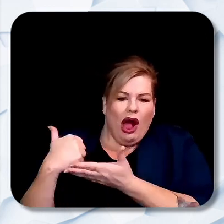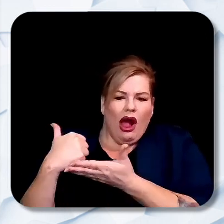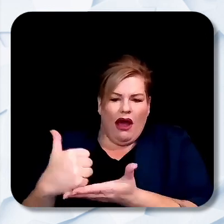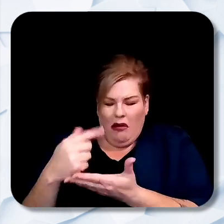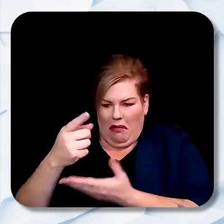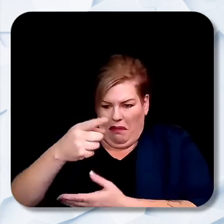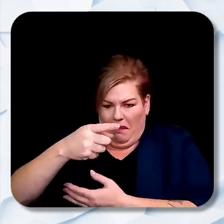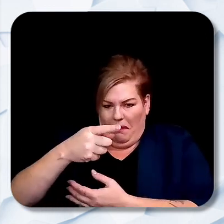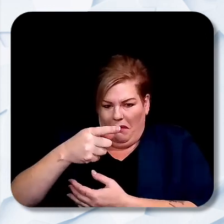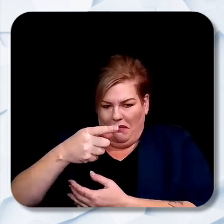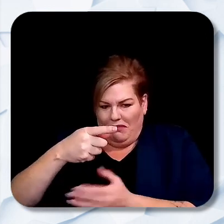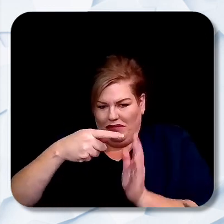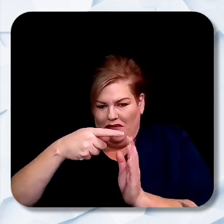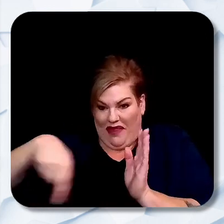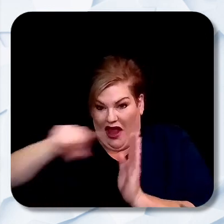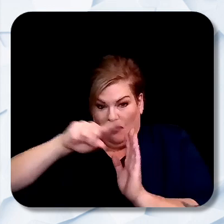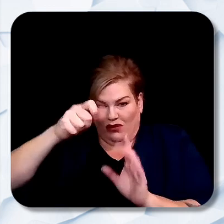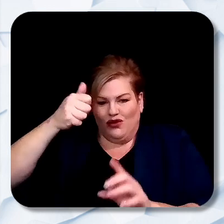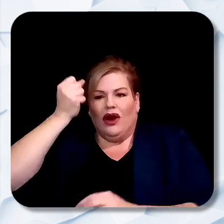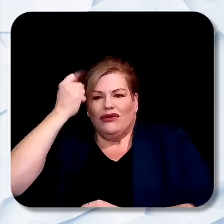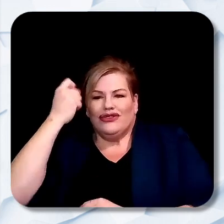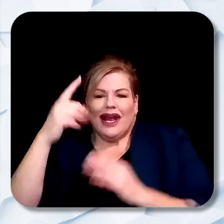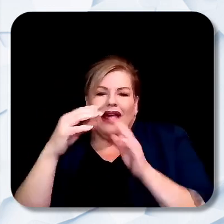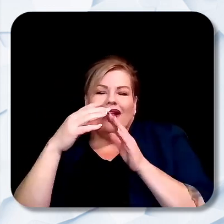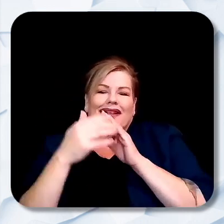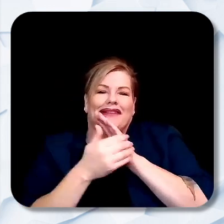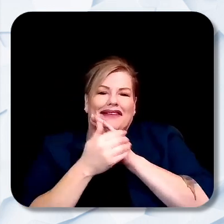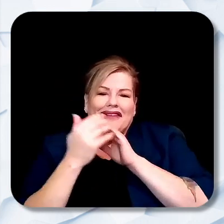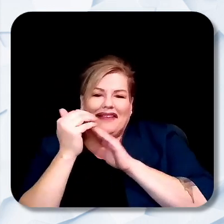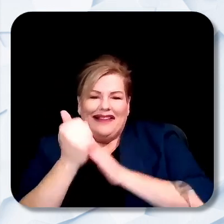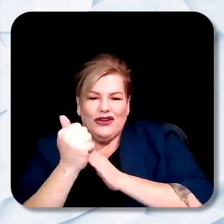with support and leadership opportunities that are going to advance their wellbeing as well,